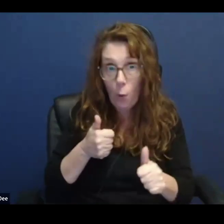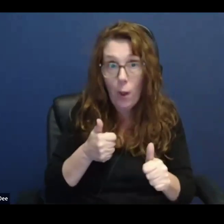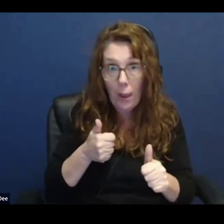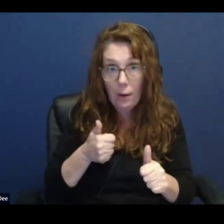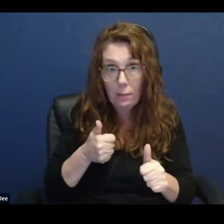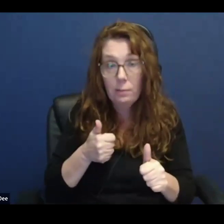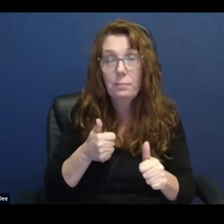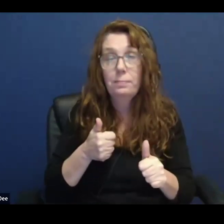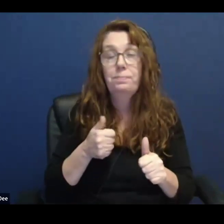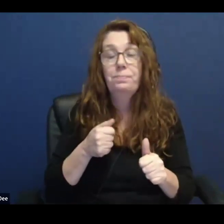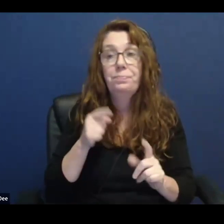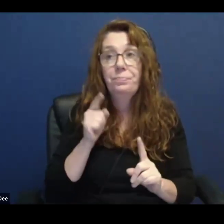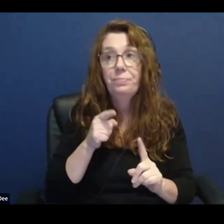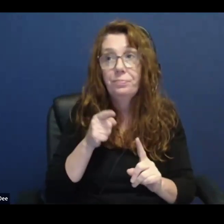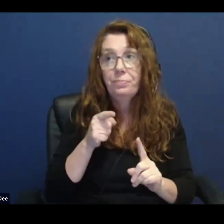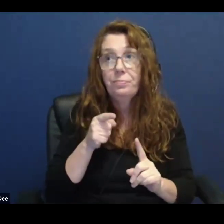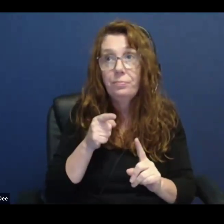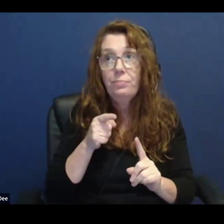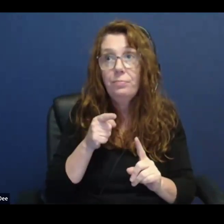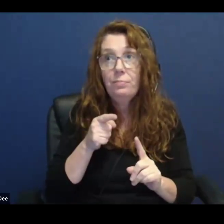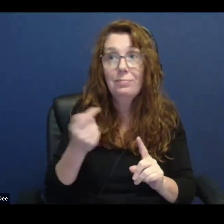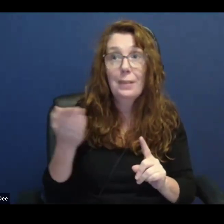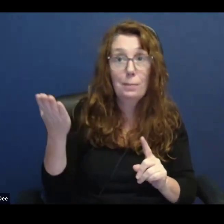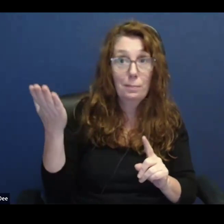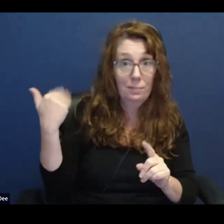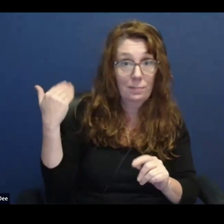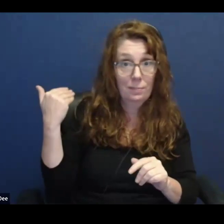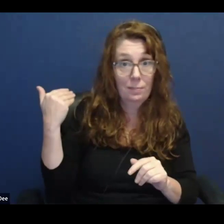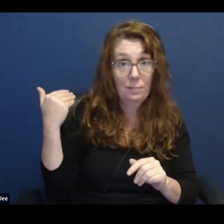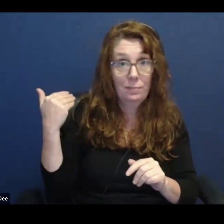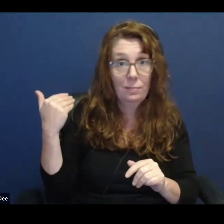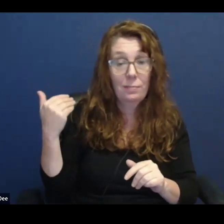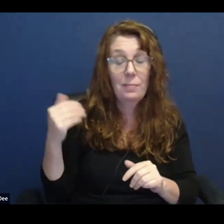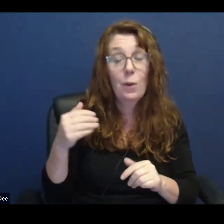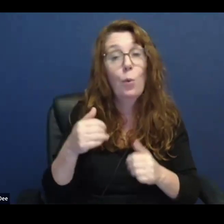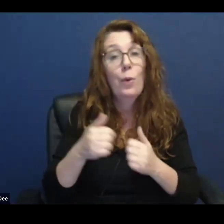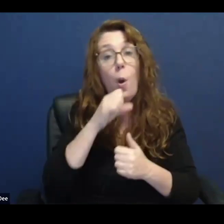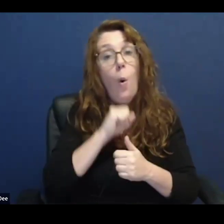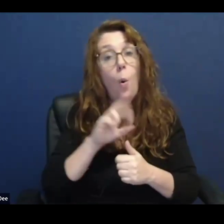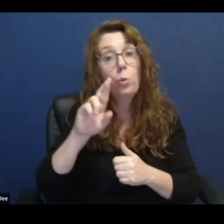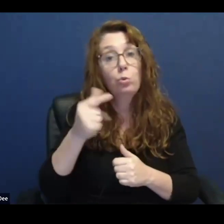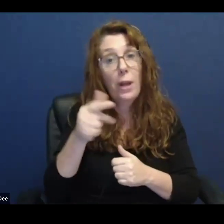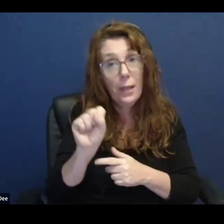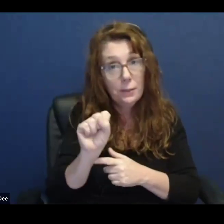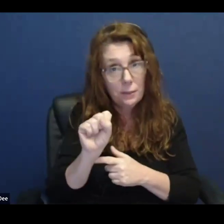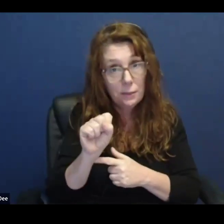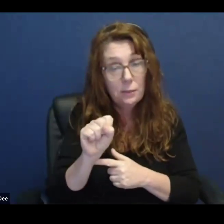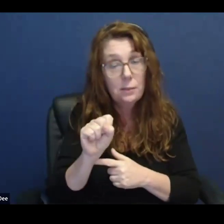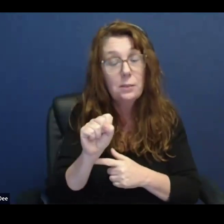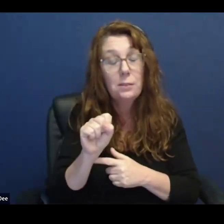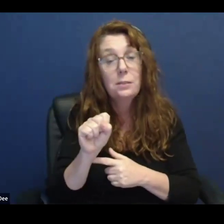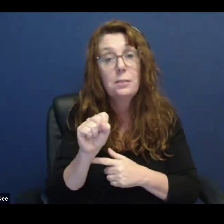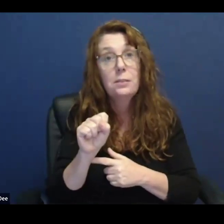referring to is a past practice certainly under the old regulations where consultation could go